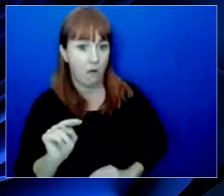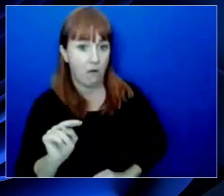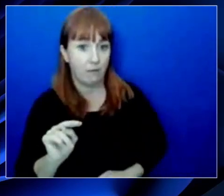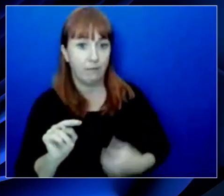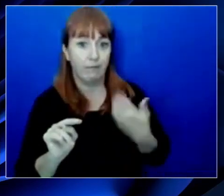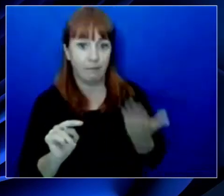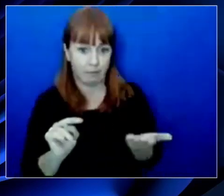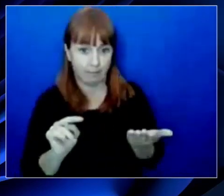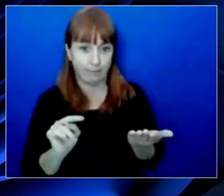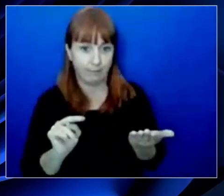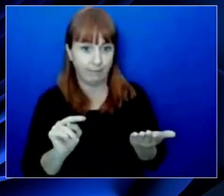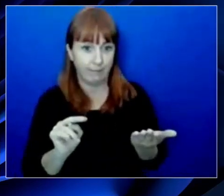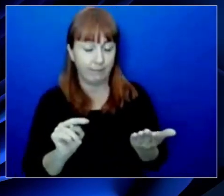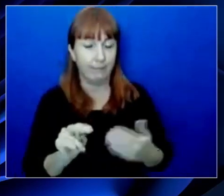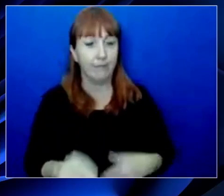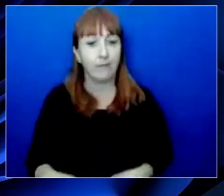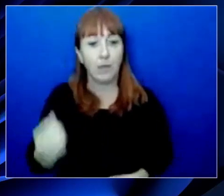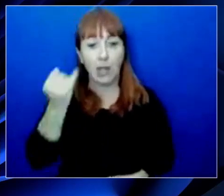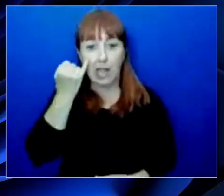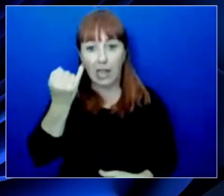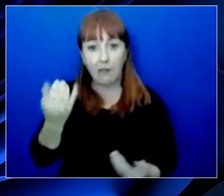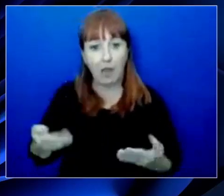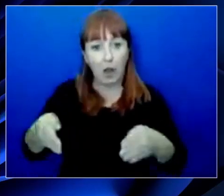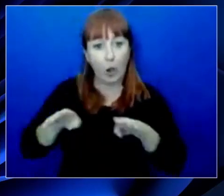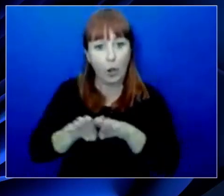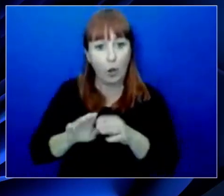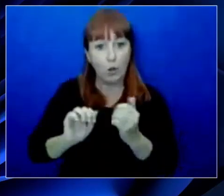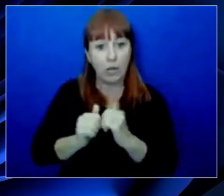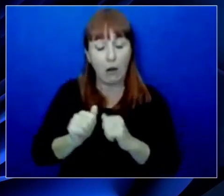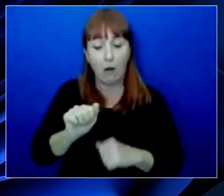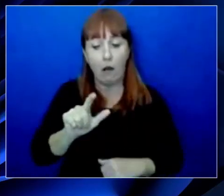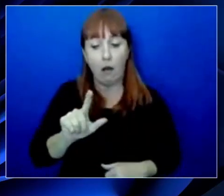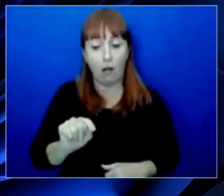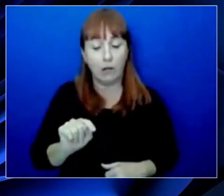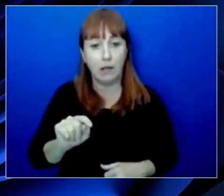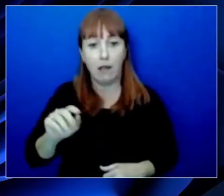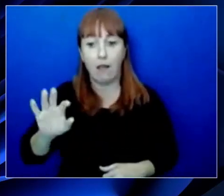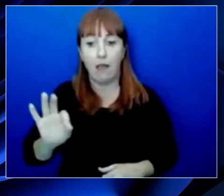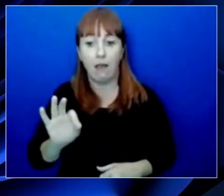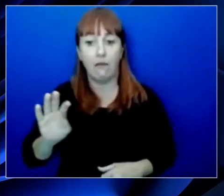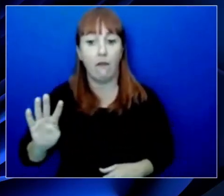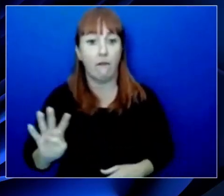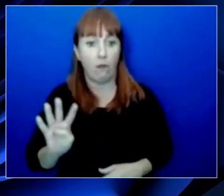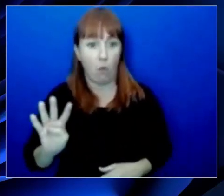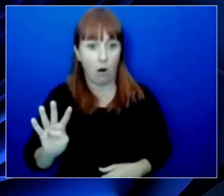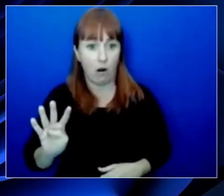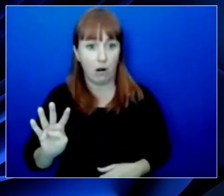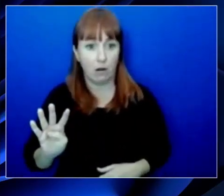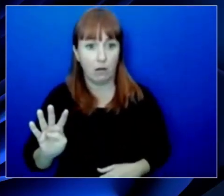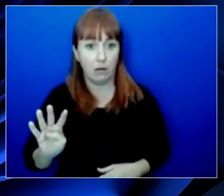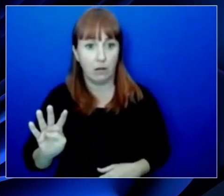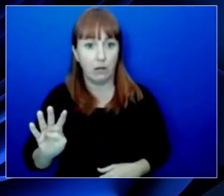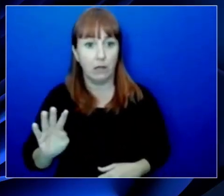and now it's there. So if I close this by pressing Alt F4. And then minimize myself